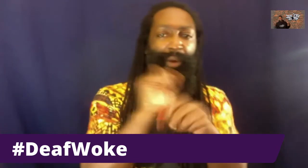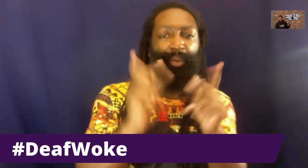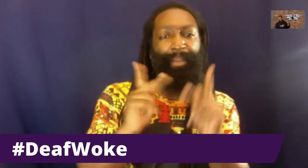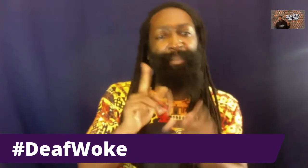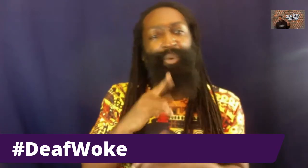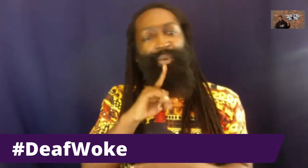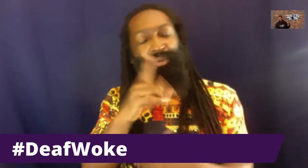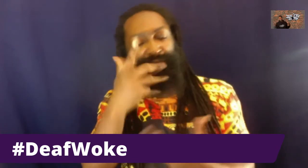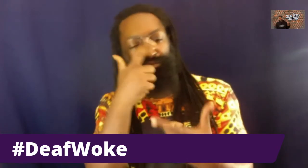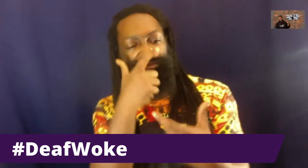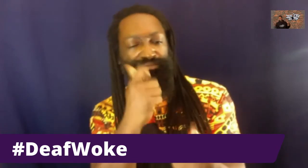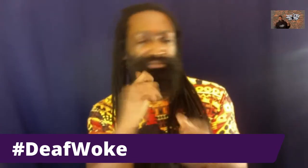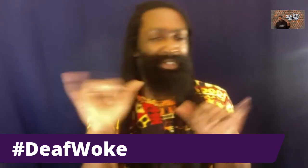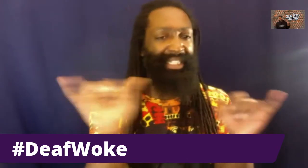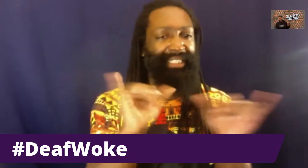my own place where I can feel safe.